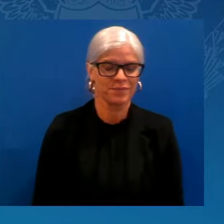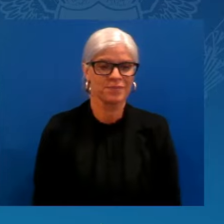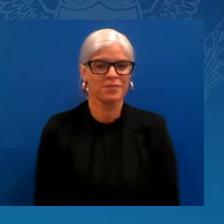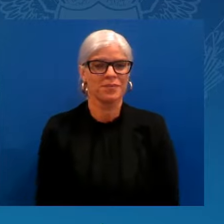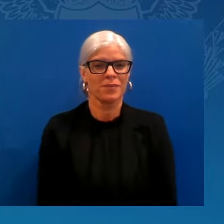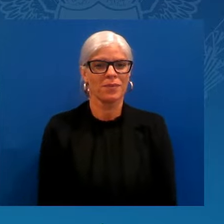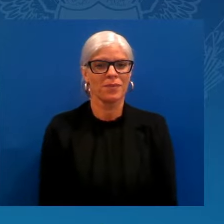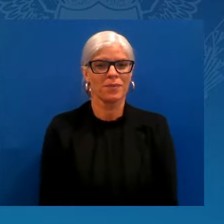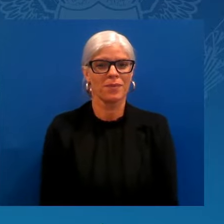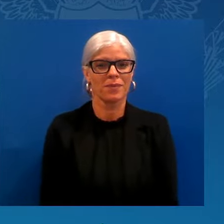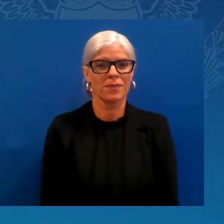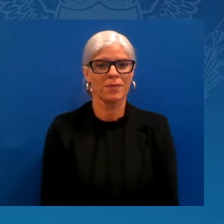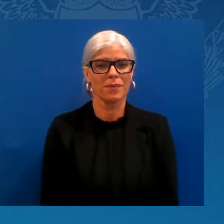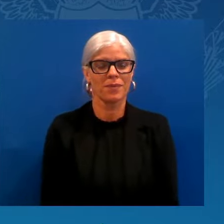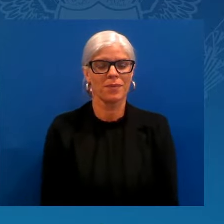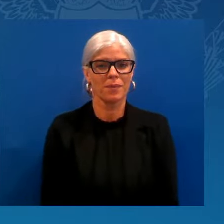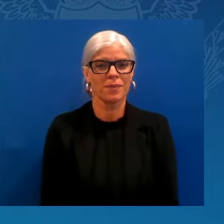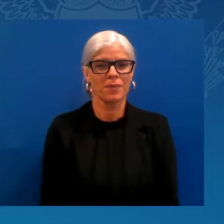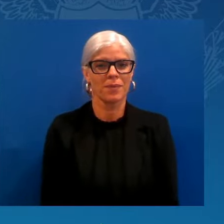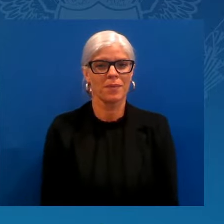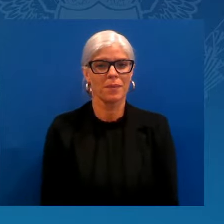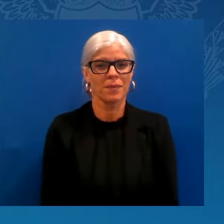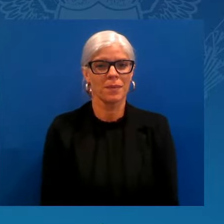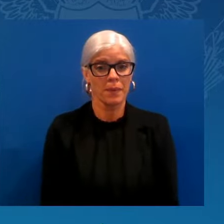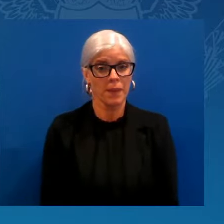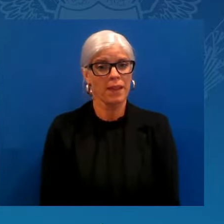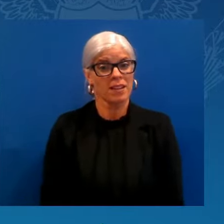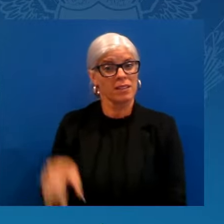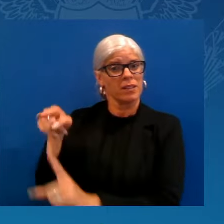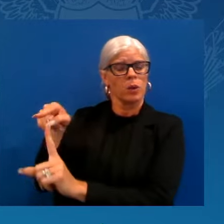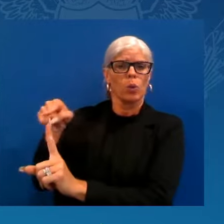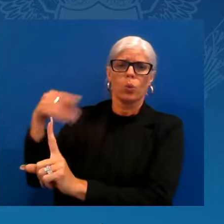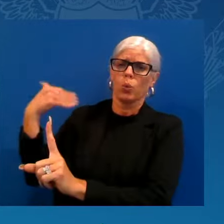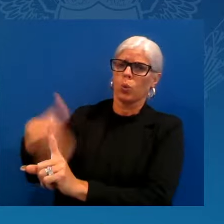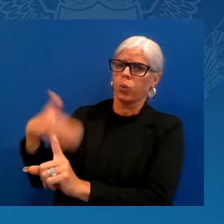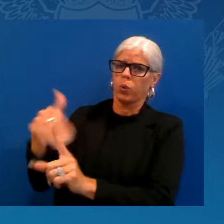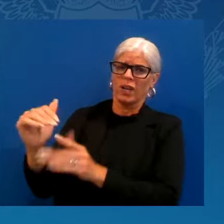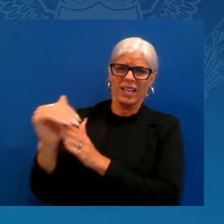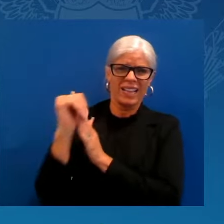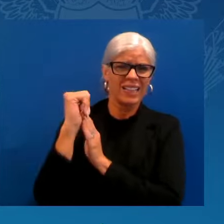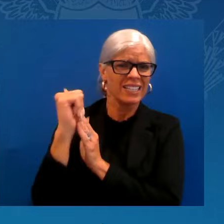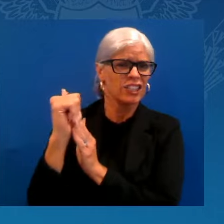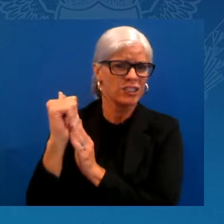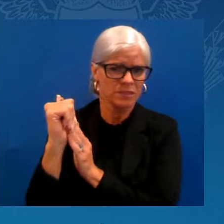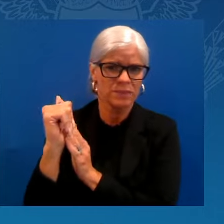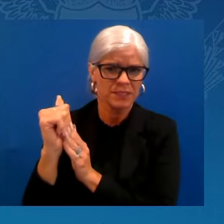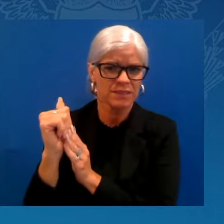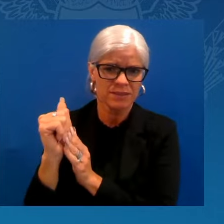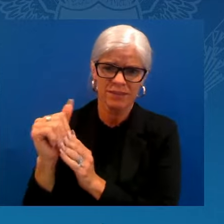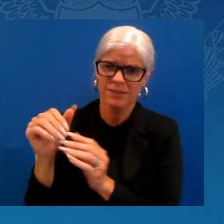And he's been such an incredible leader in so many ways. And this, of course, this fact,